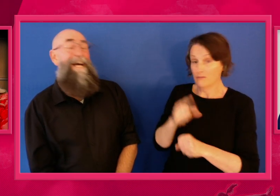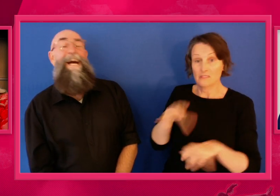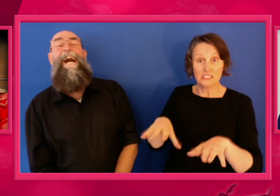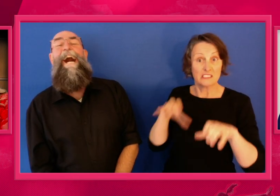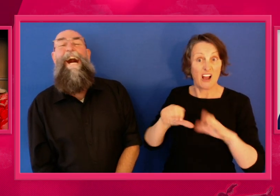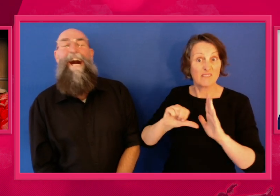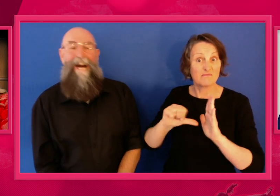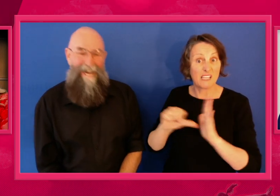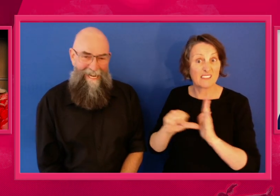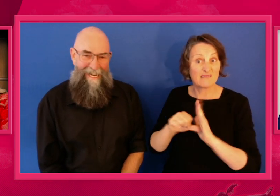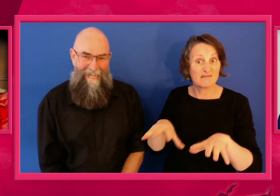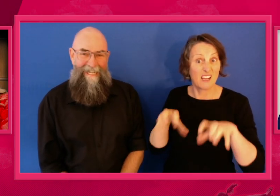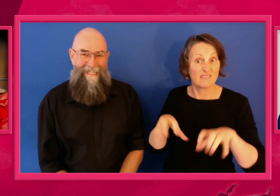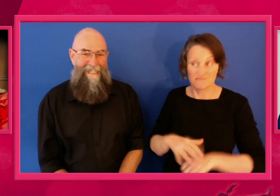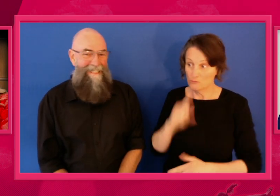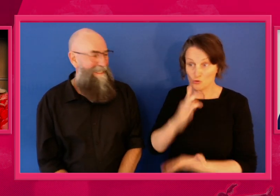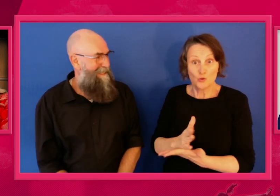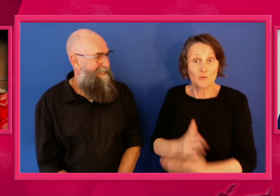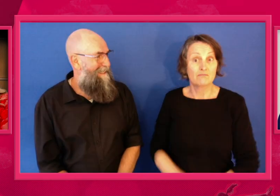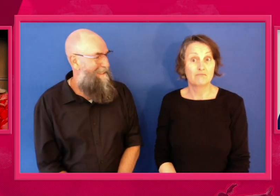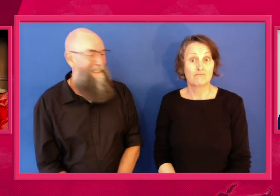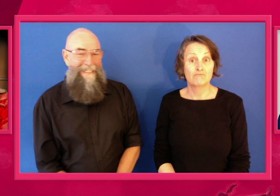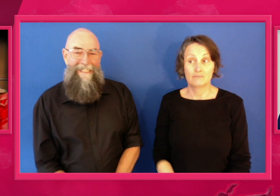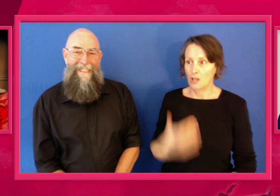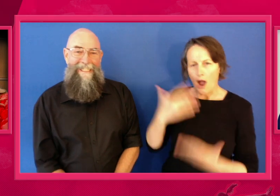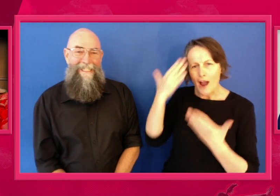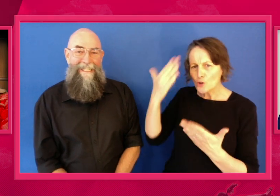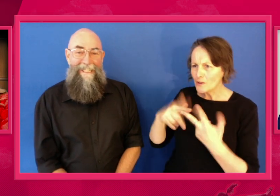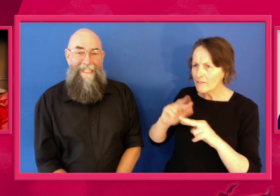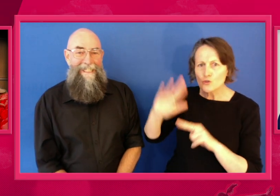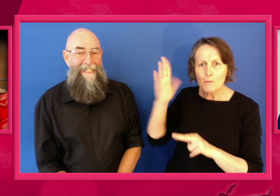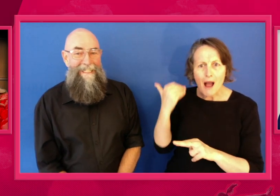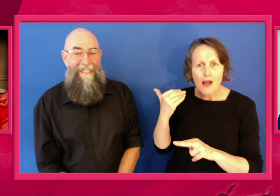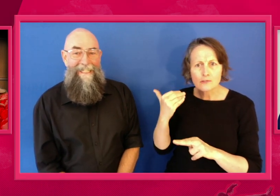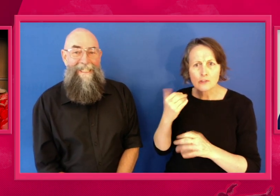know if you've been out for a coffee with him. He'll tell you he's taking you for a